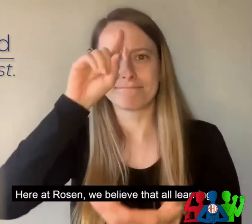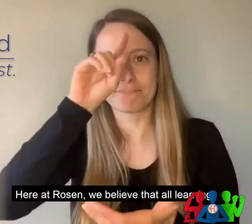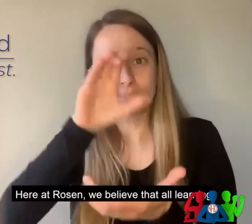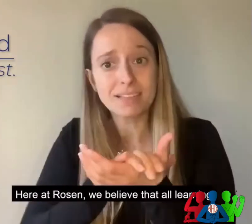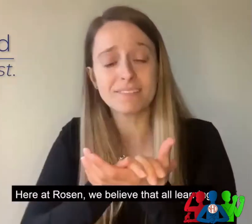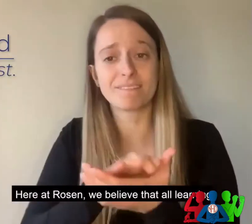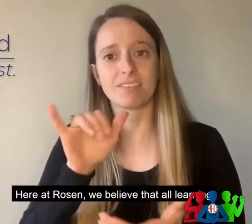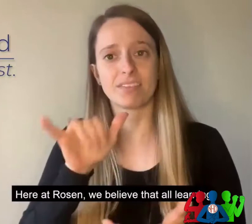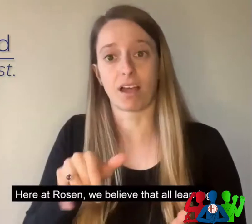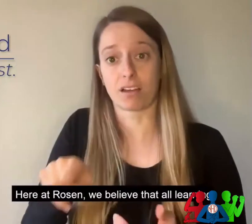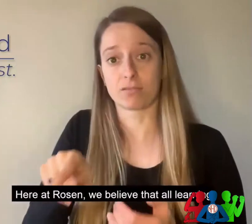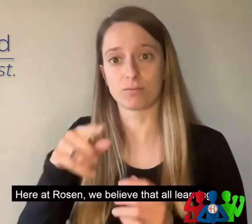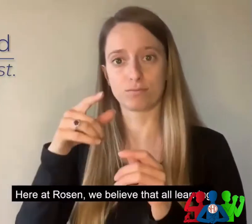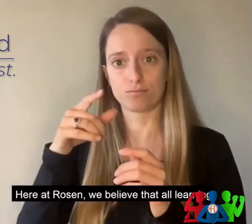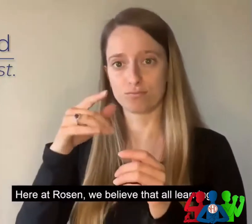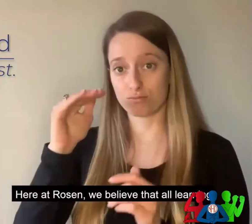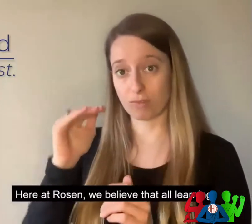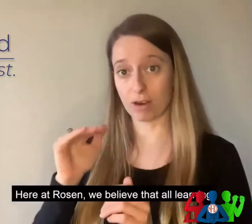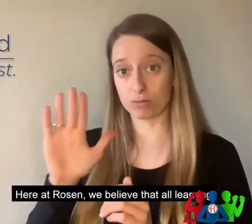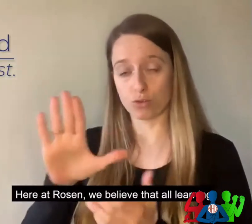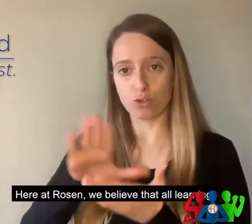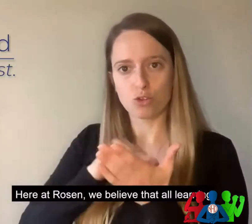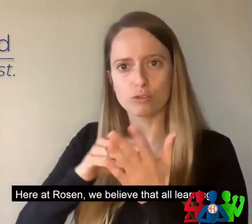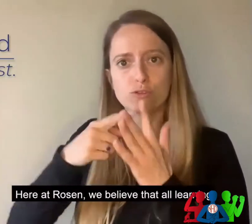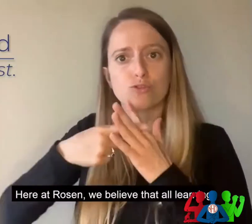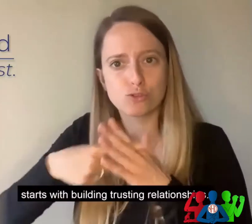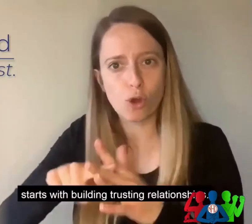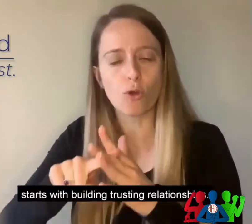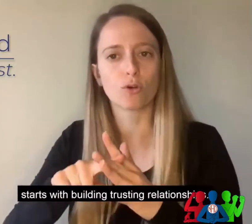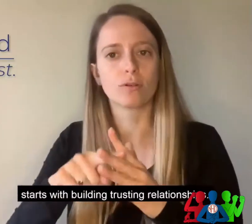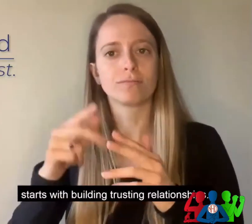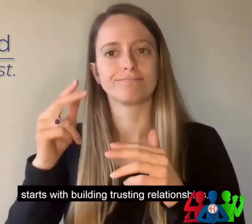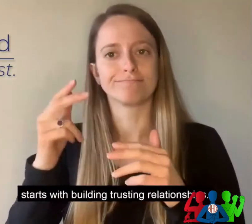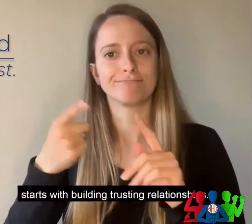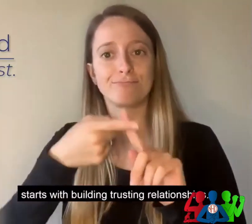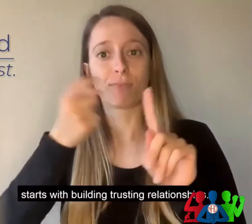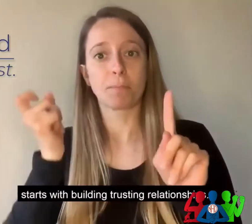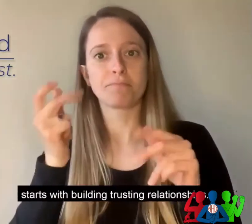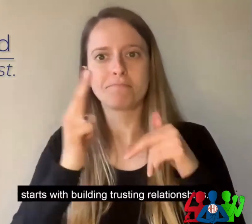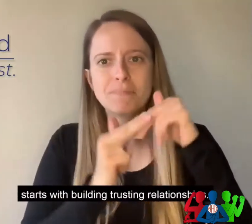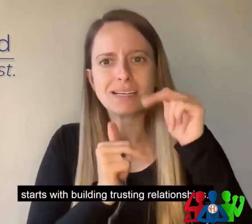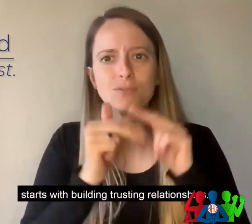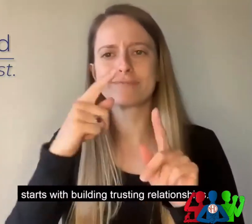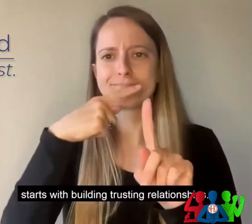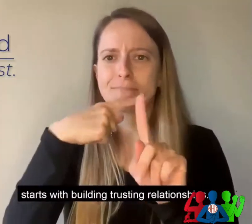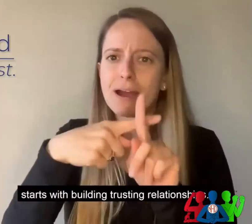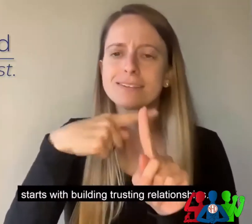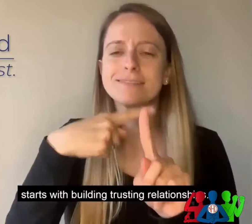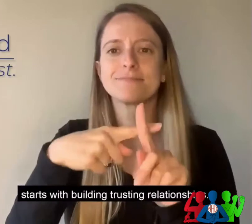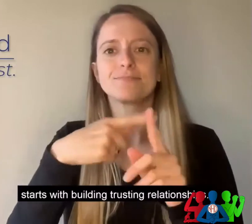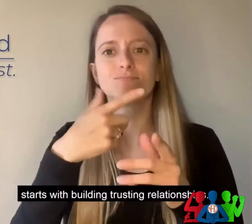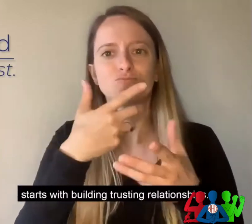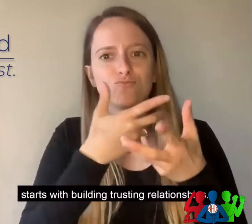all learning all learning, starts with building trusted relationships.